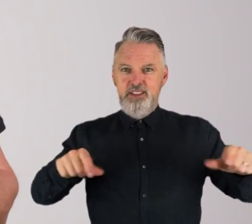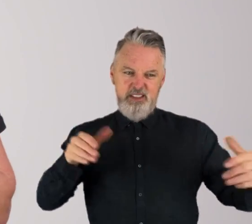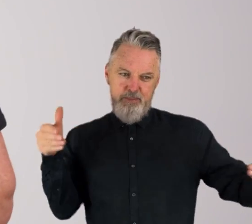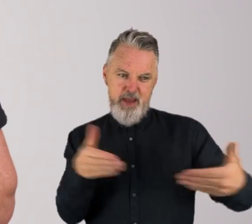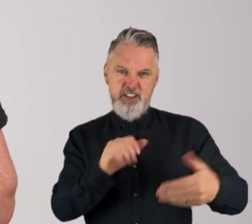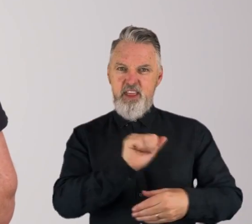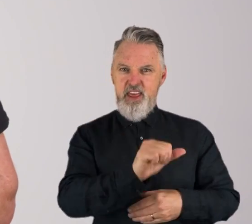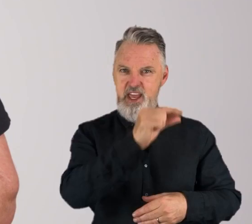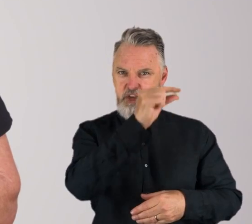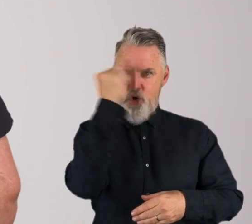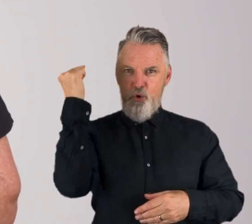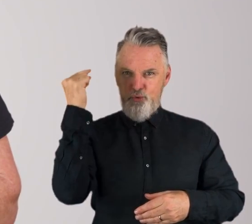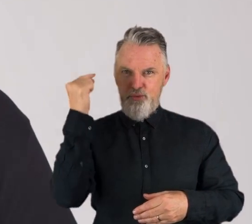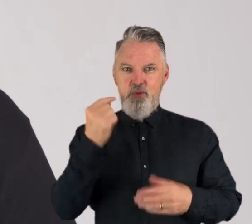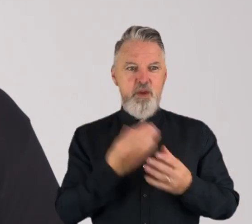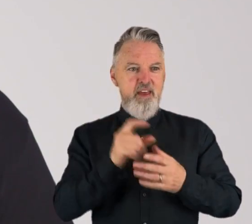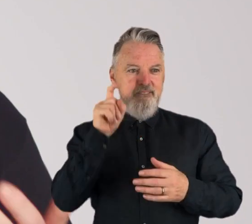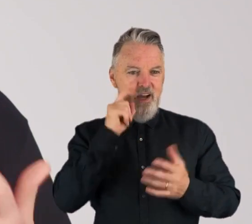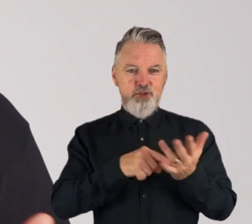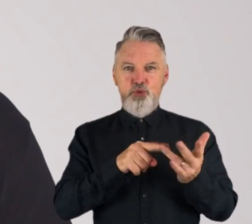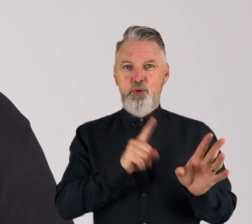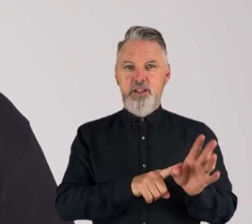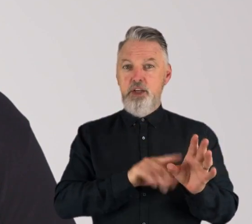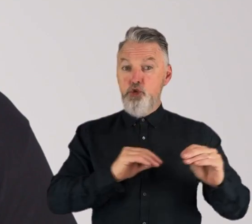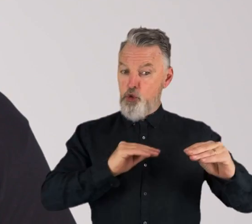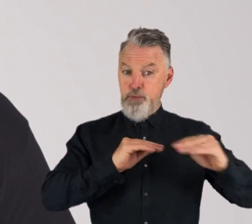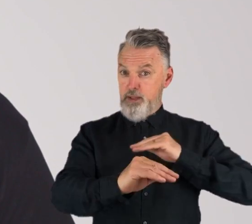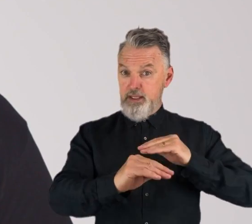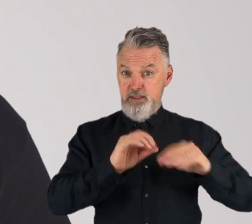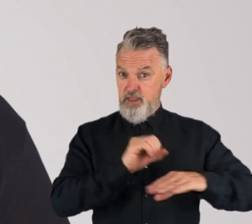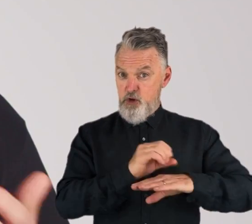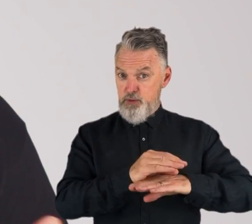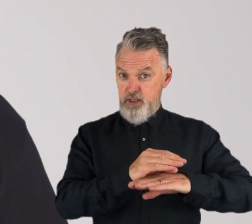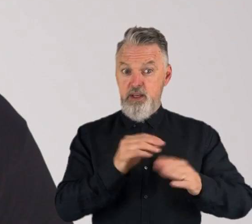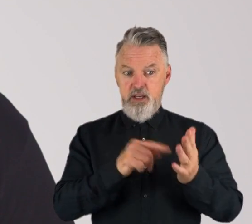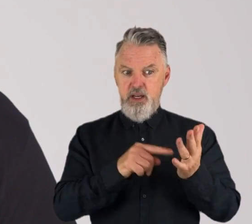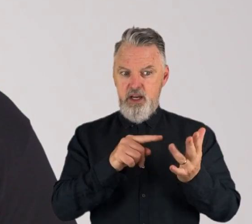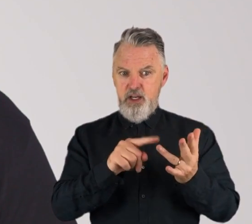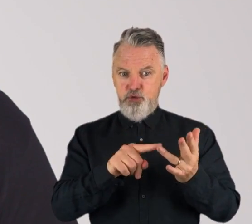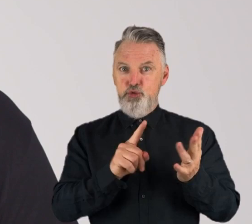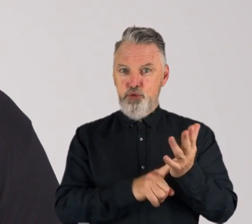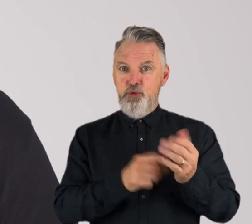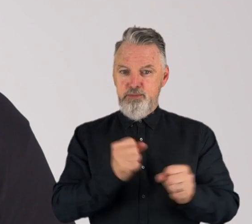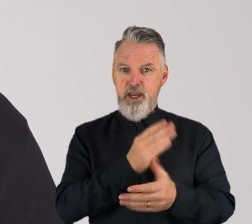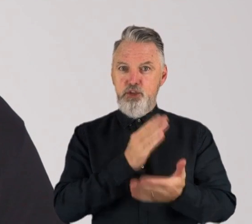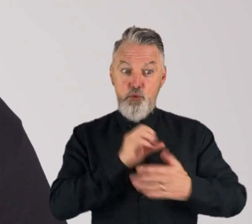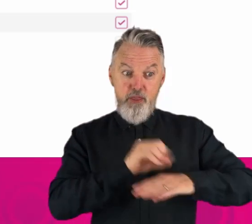to fun and motivating toys. It is not a replacement for therapy. It is a tool to ensure therapy is done the right way.